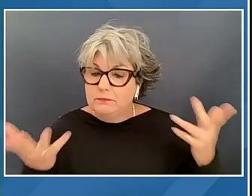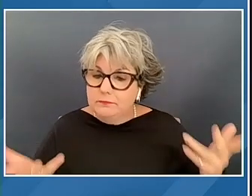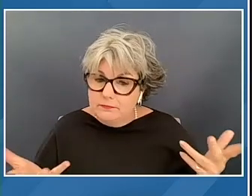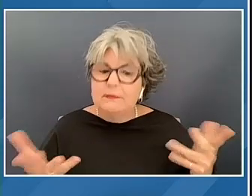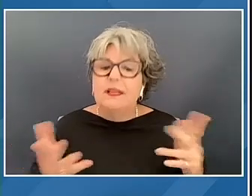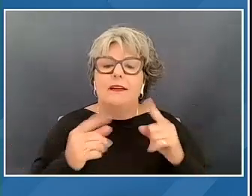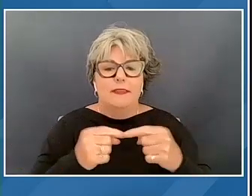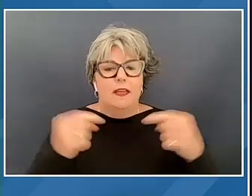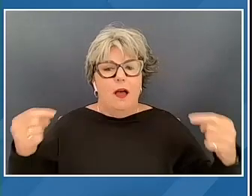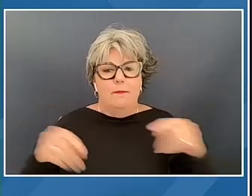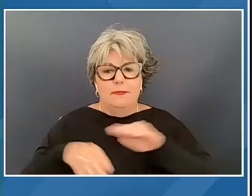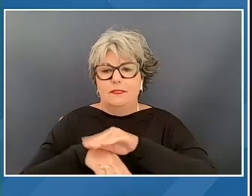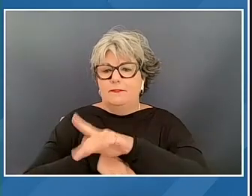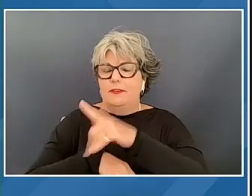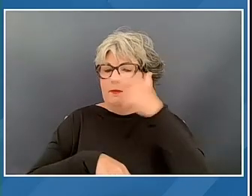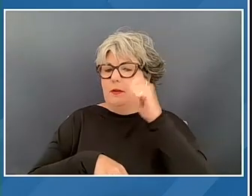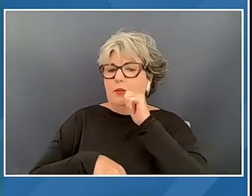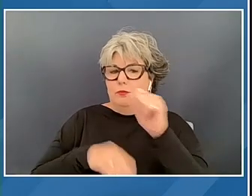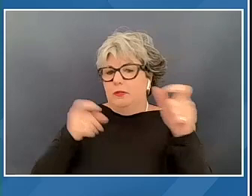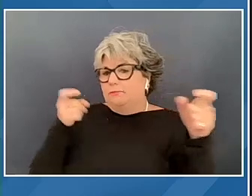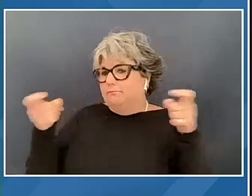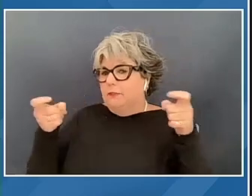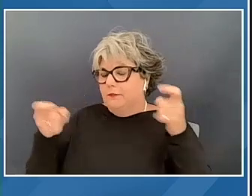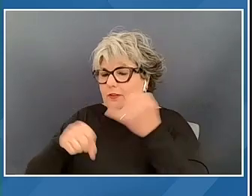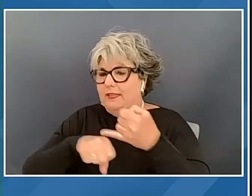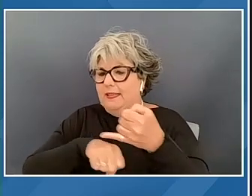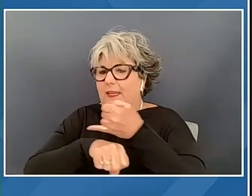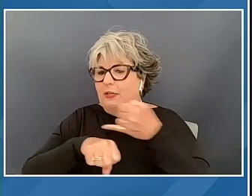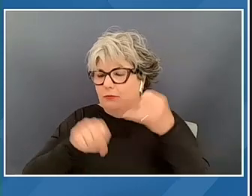because we're not governing it effectively with the people in mind.